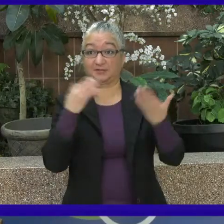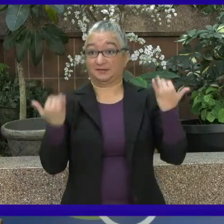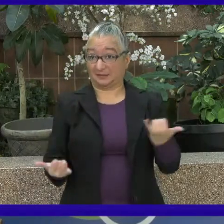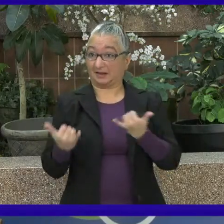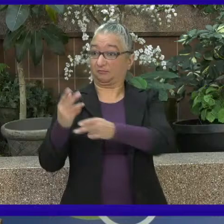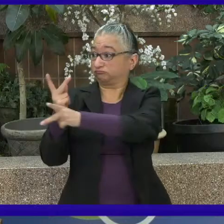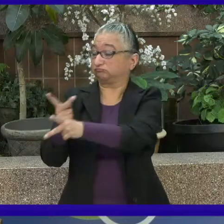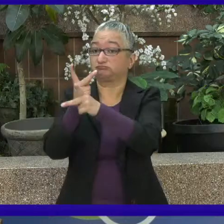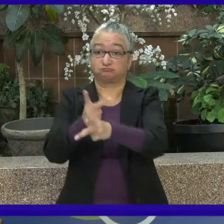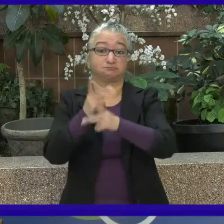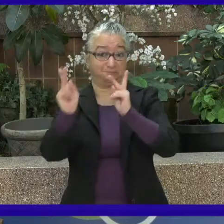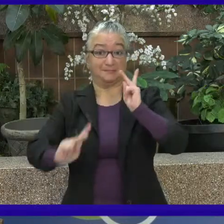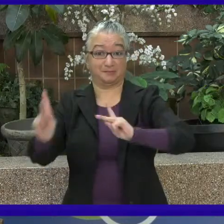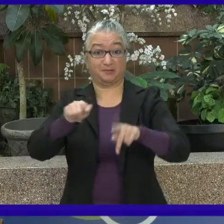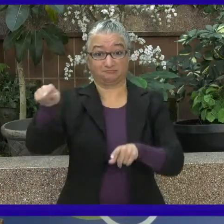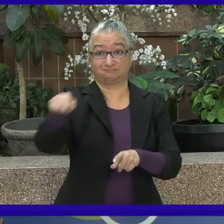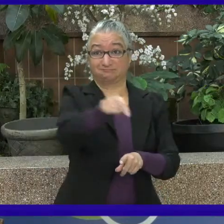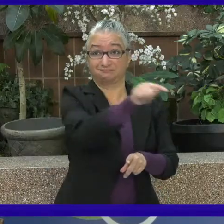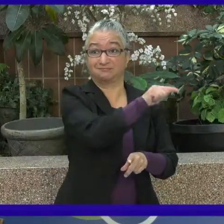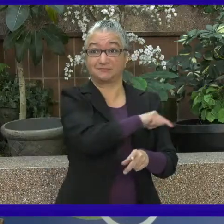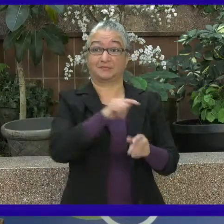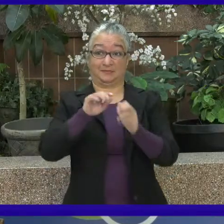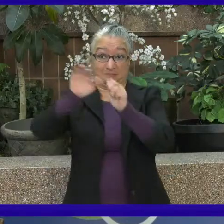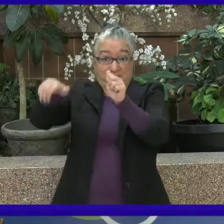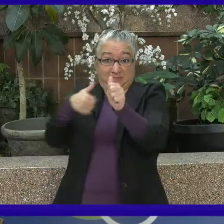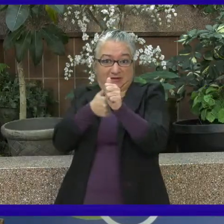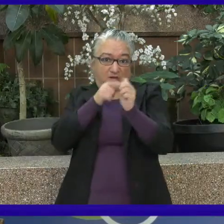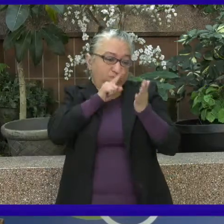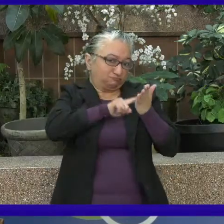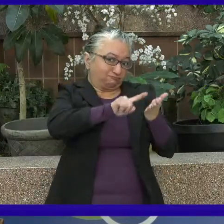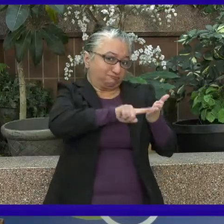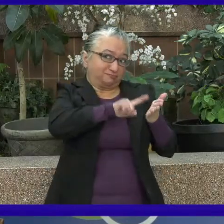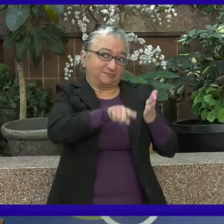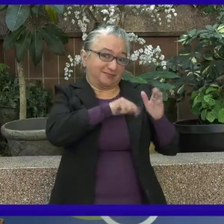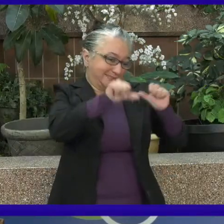are making their impact through research and and at the university of manitoba if you don't